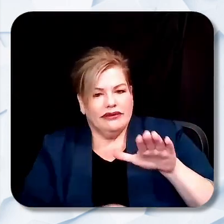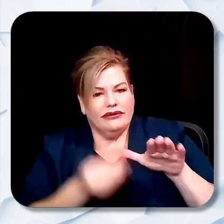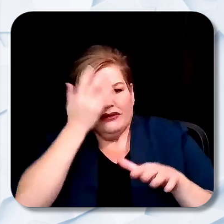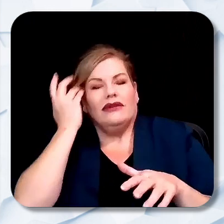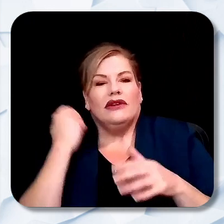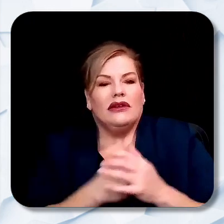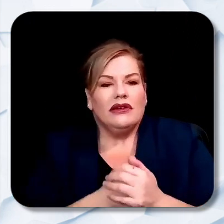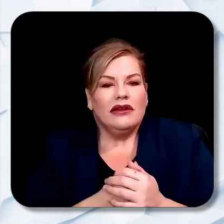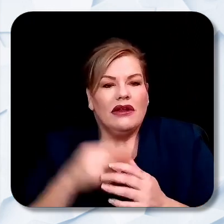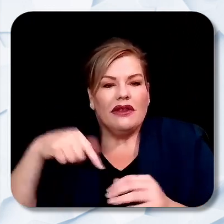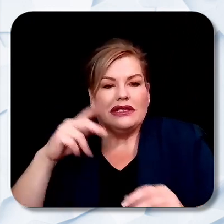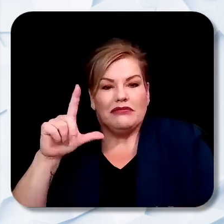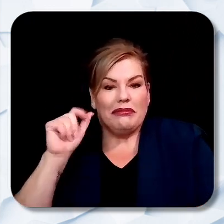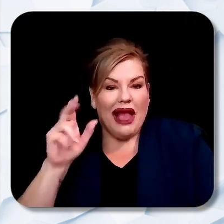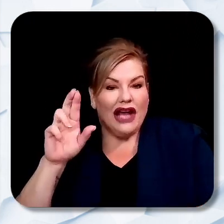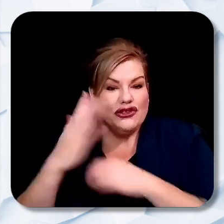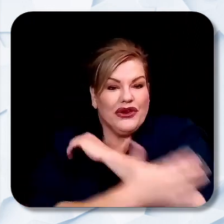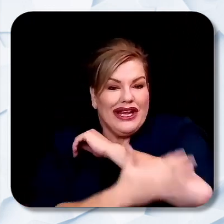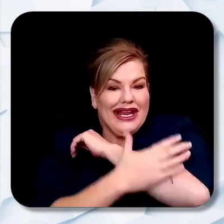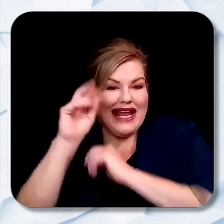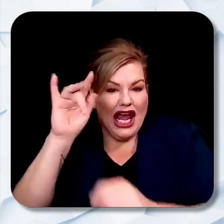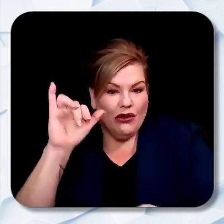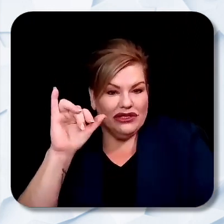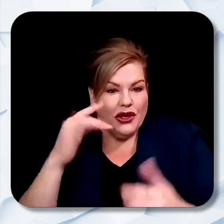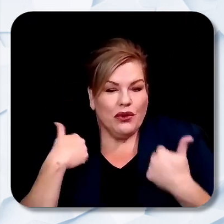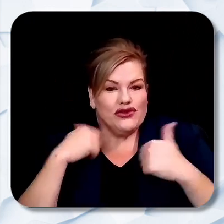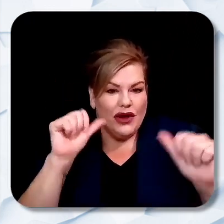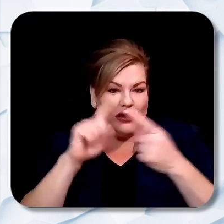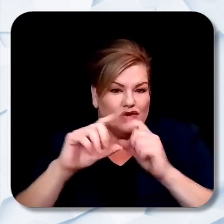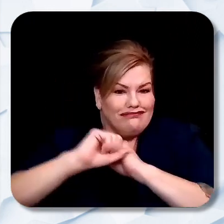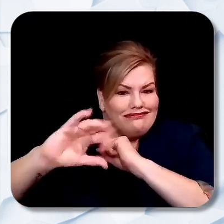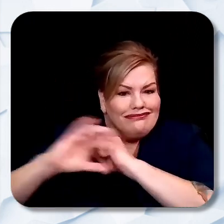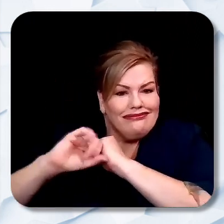Sacramento County schools, doing assembly through this. You know, boarding the kids, because